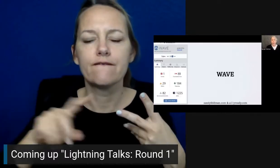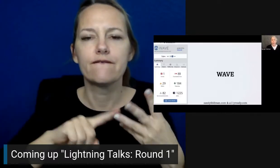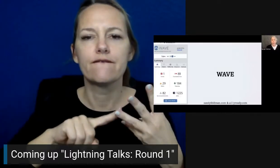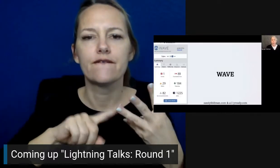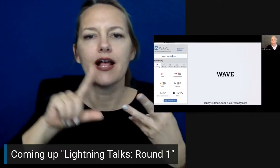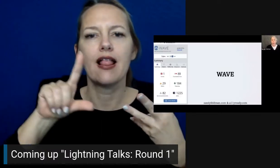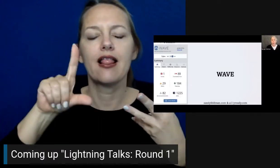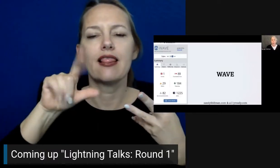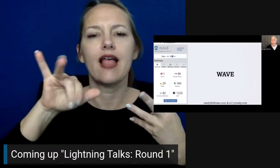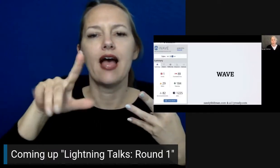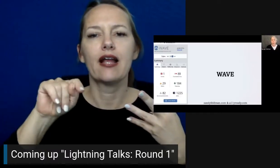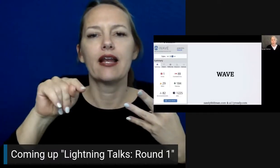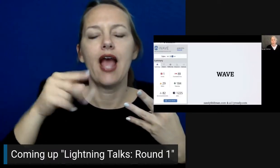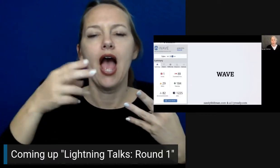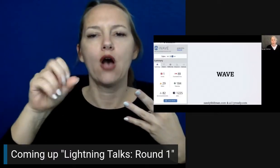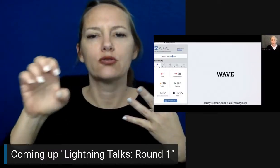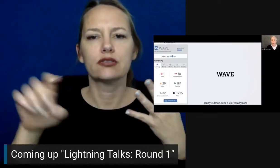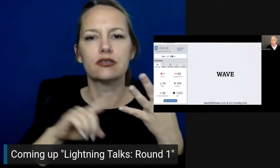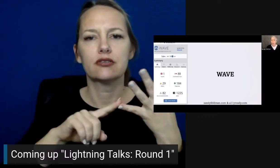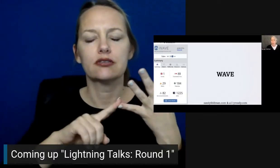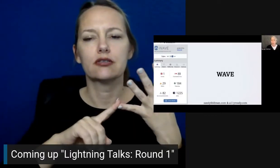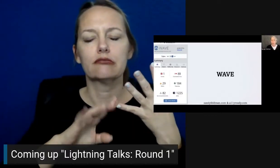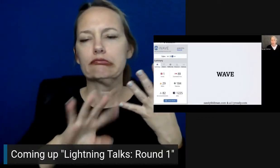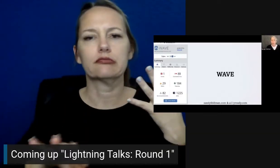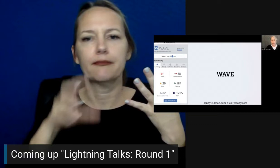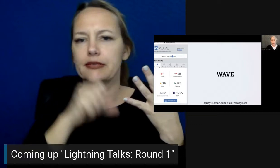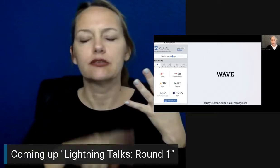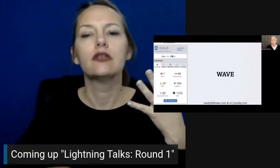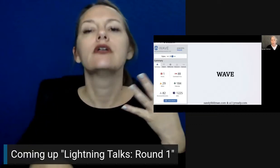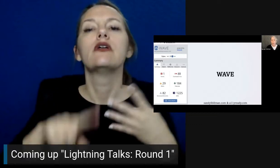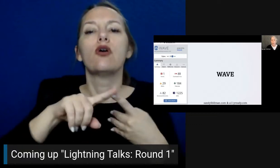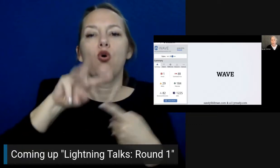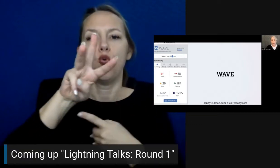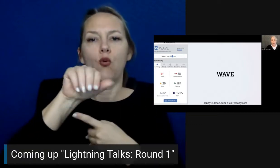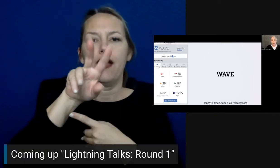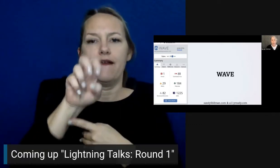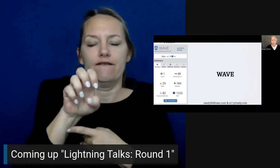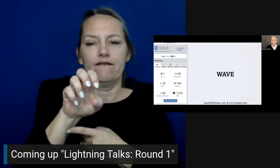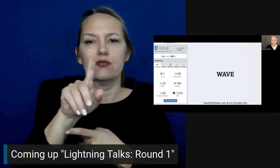So, Wave is a browser extension that you can add.